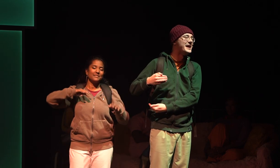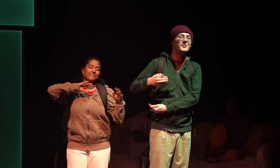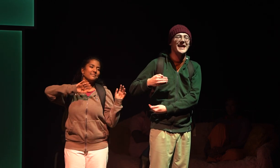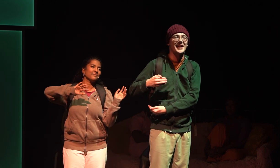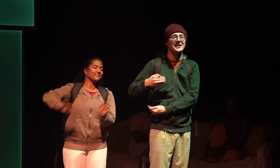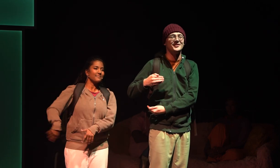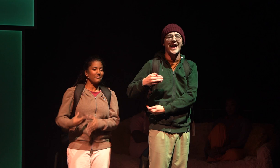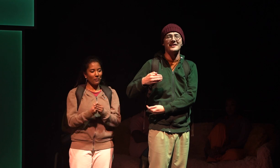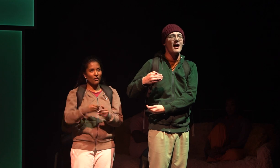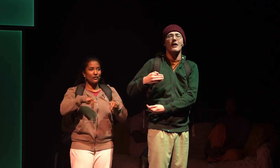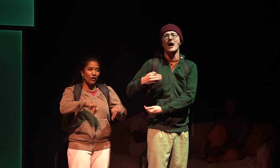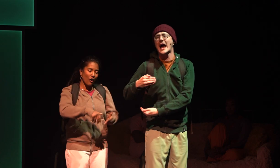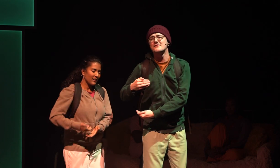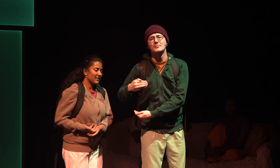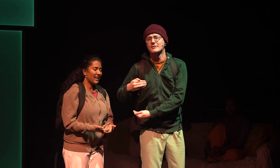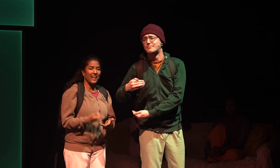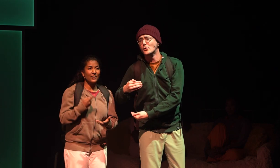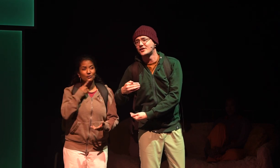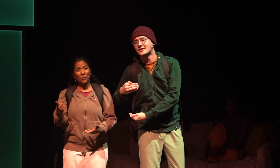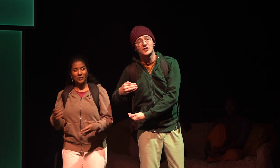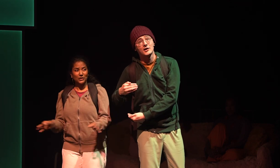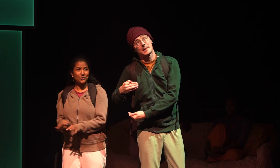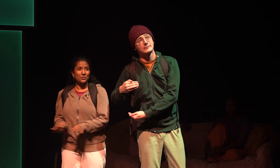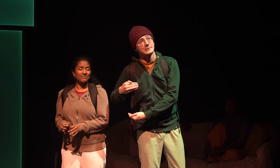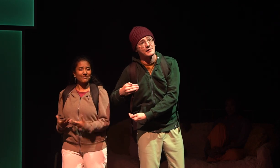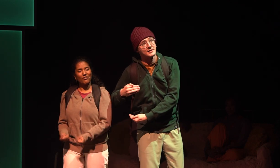to come here with Gary instead. I gave him some bullshit excuse about me having